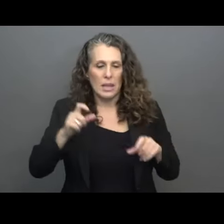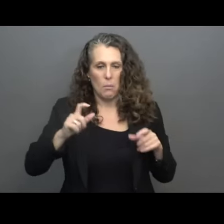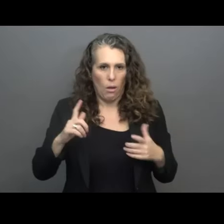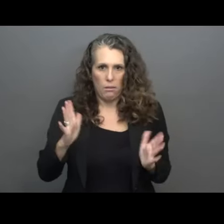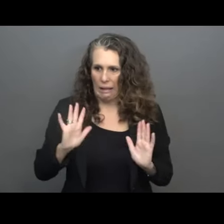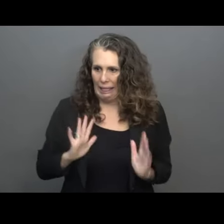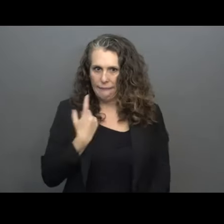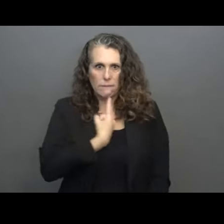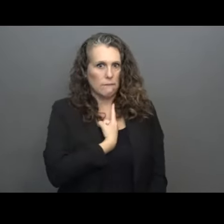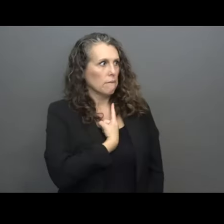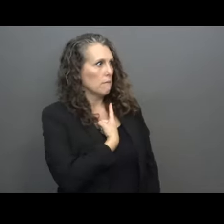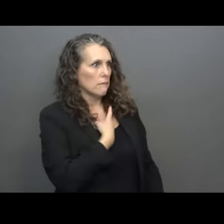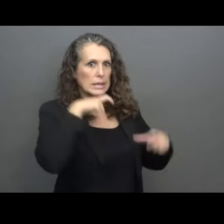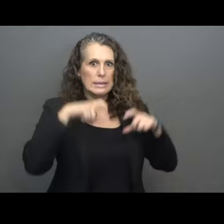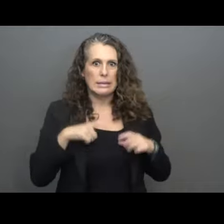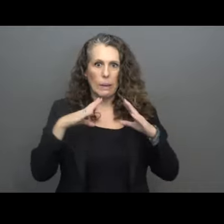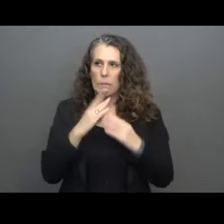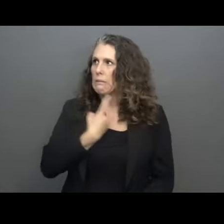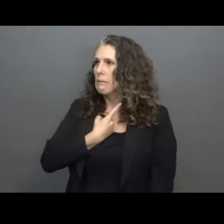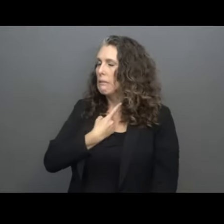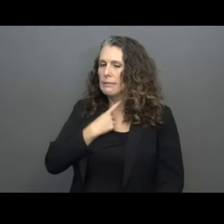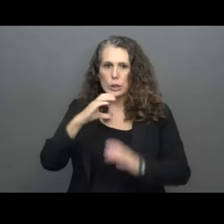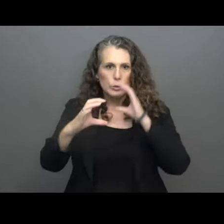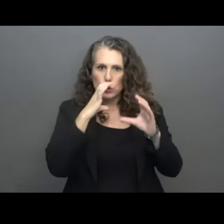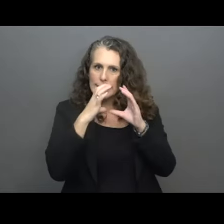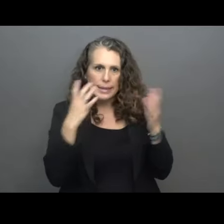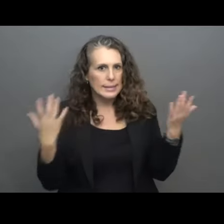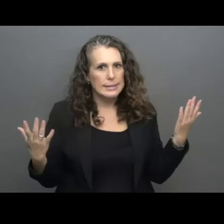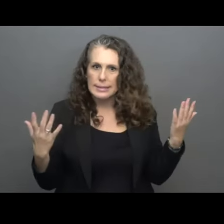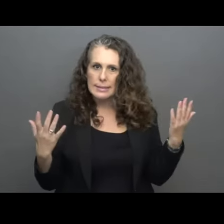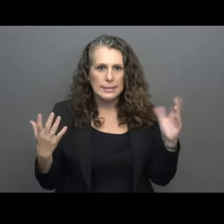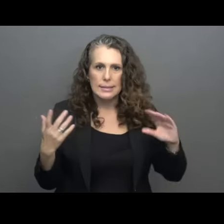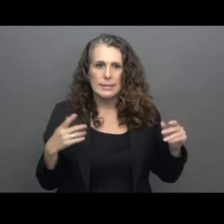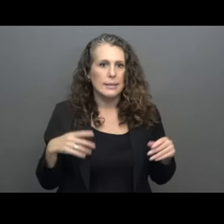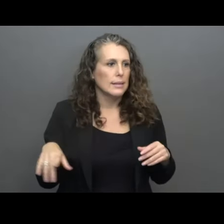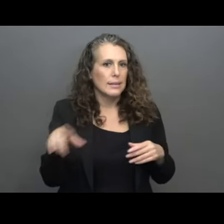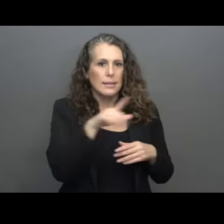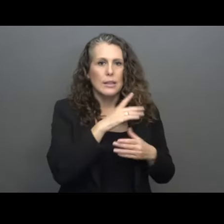sign language interpretation, because the interpreters will be using face masks masks.